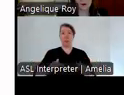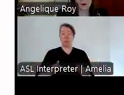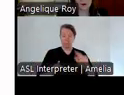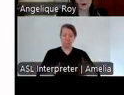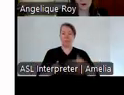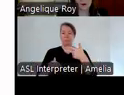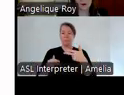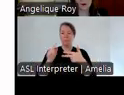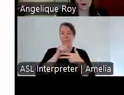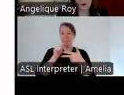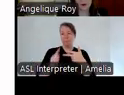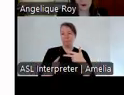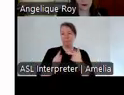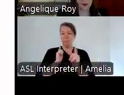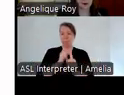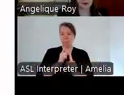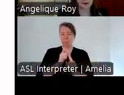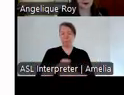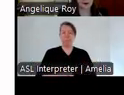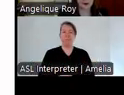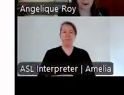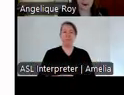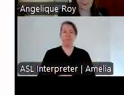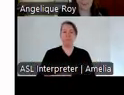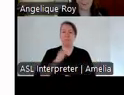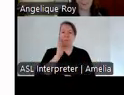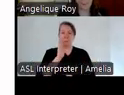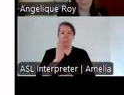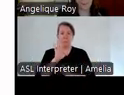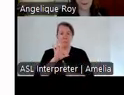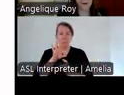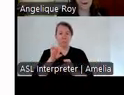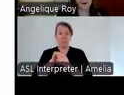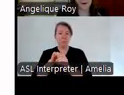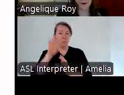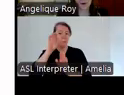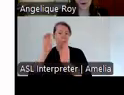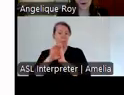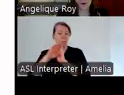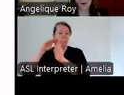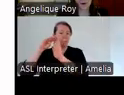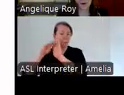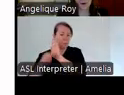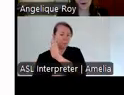will include all icons in the legend being hyperlinked to provide another access point